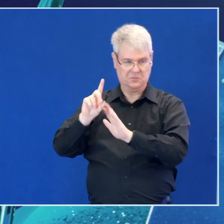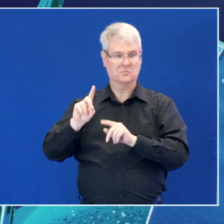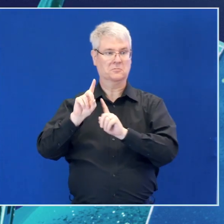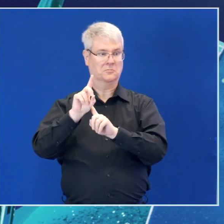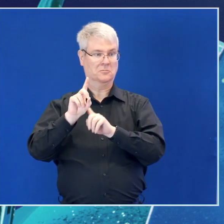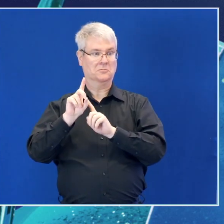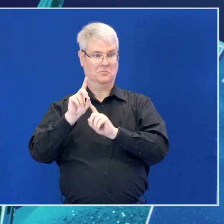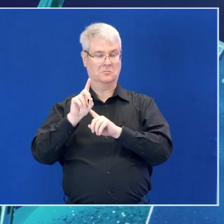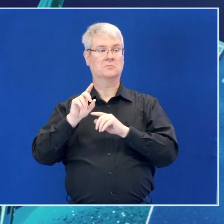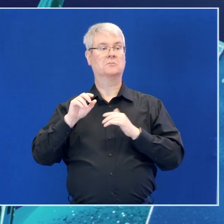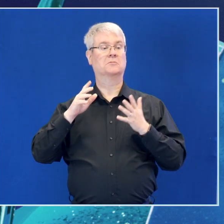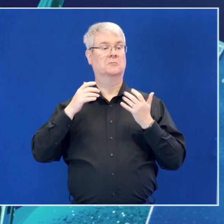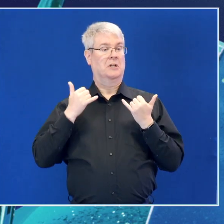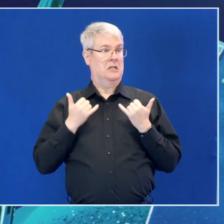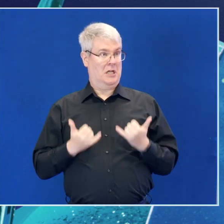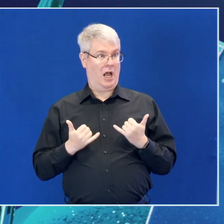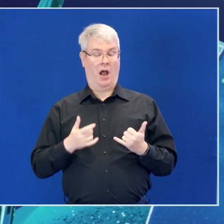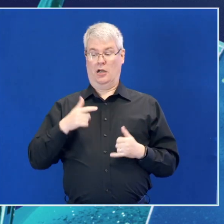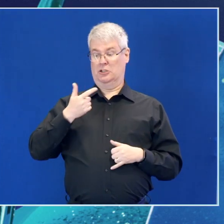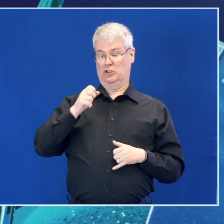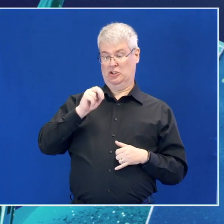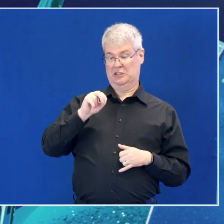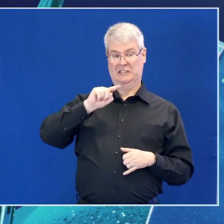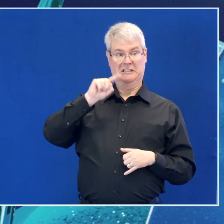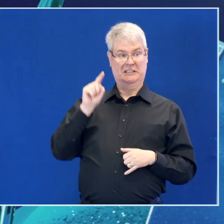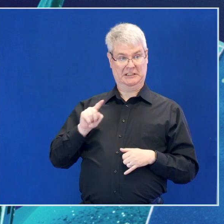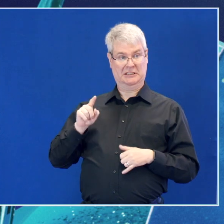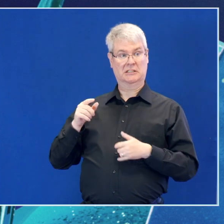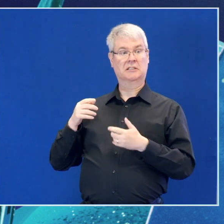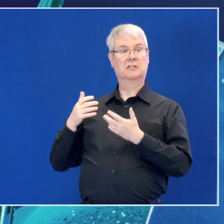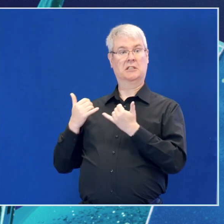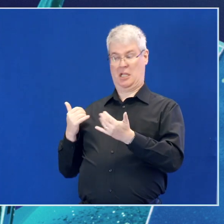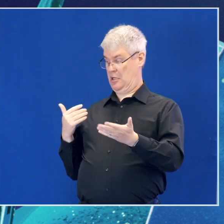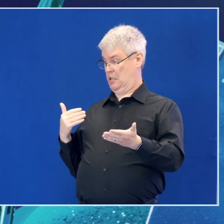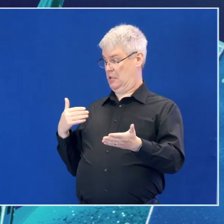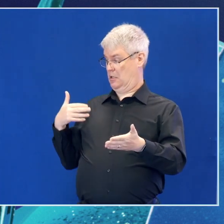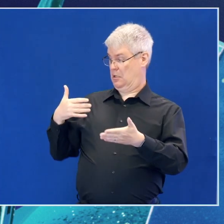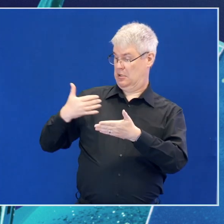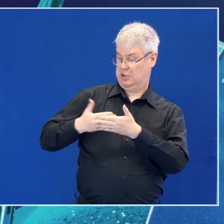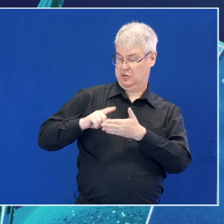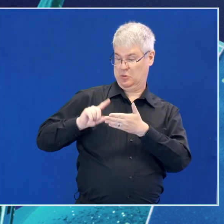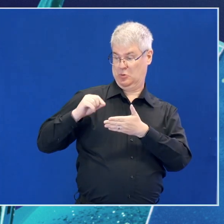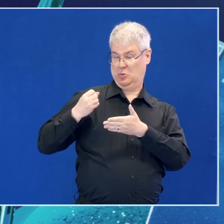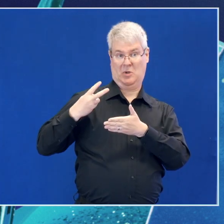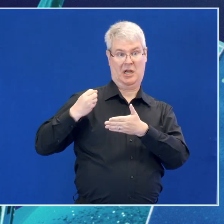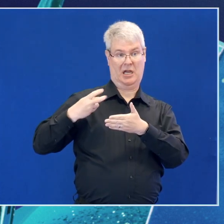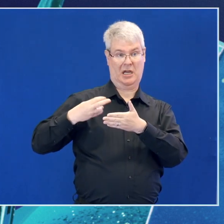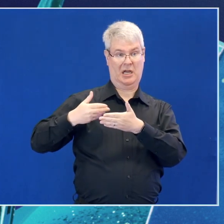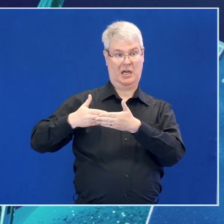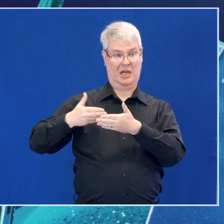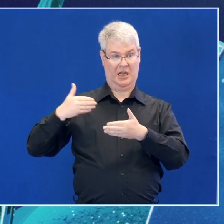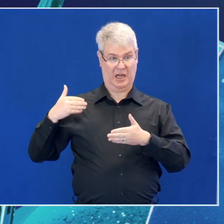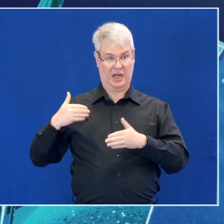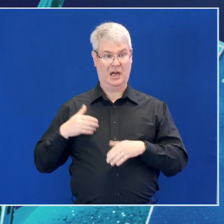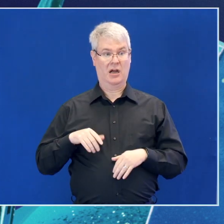between 1997 and 2012 -- do we have any Gen Z in the audience? I see one, two, three, four, five.